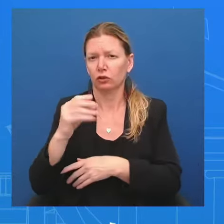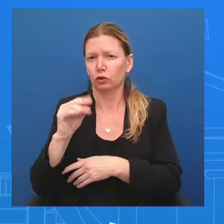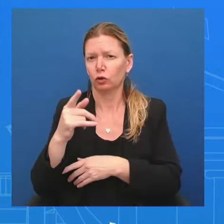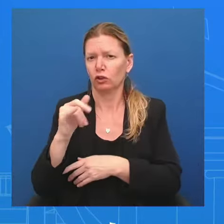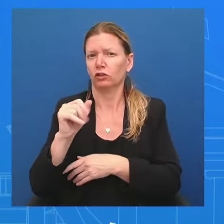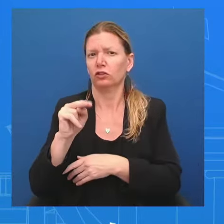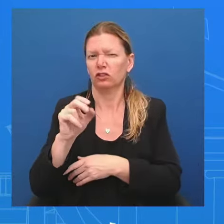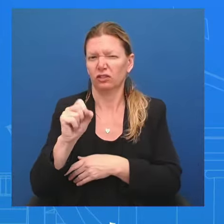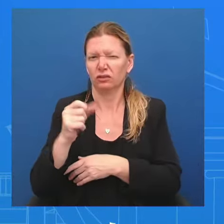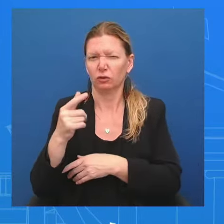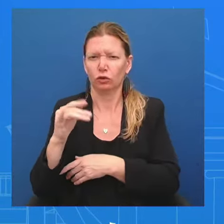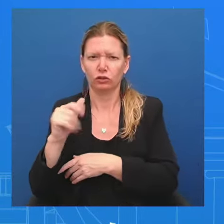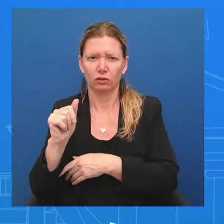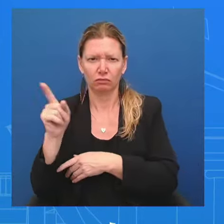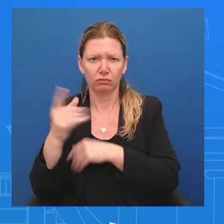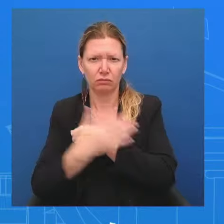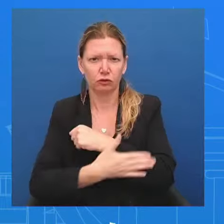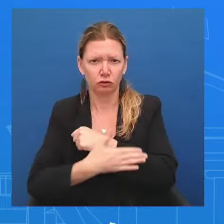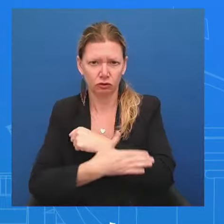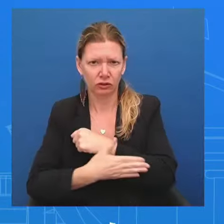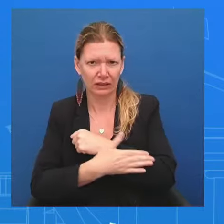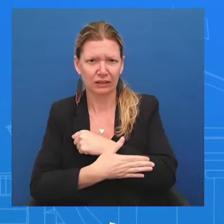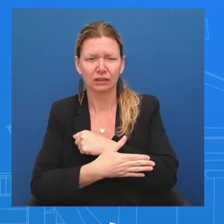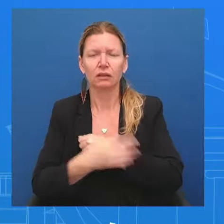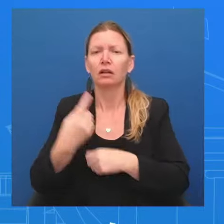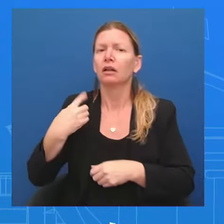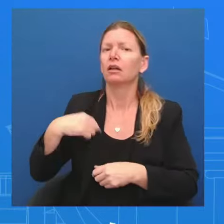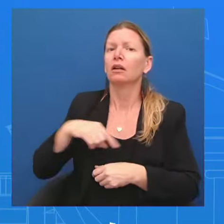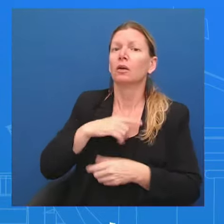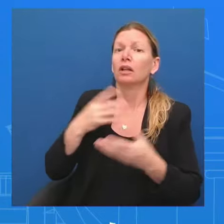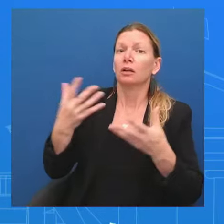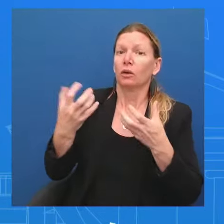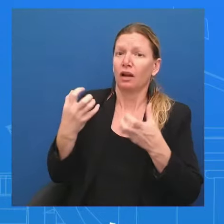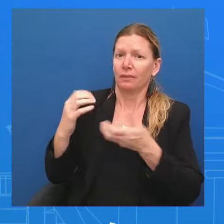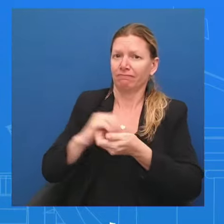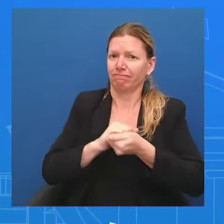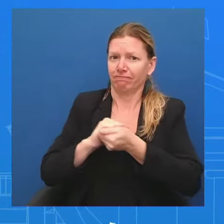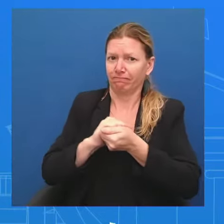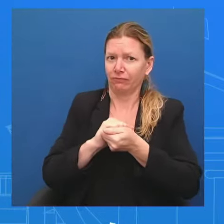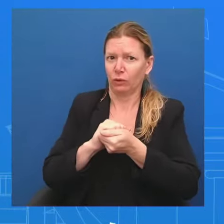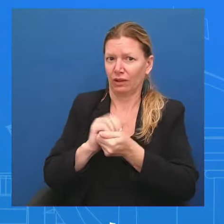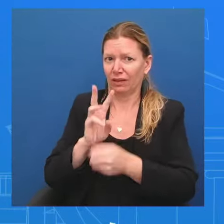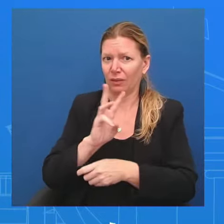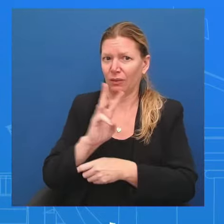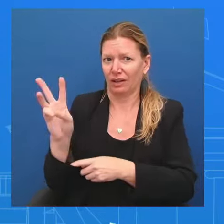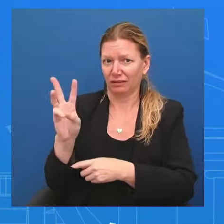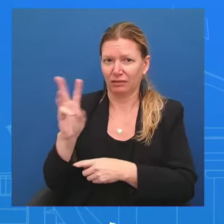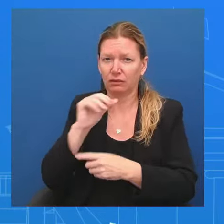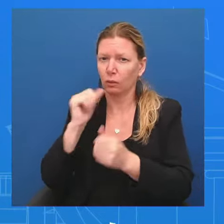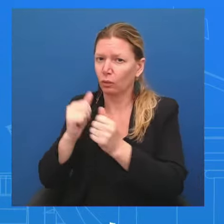thousands of Georgians protesting. I will say this. We are disappointed to see the Georgian parliament